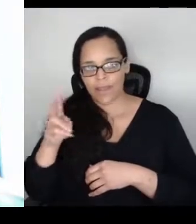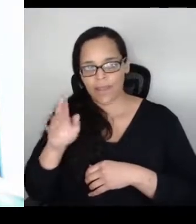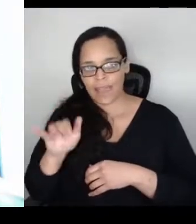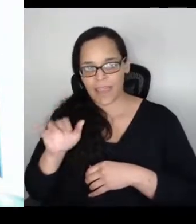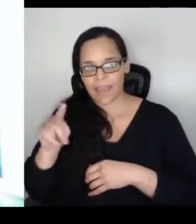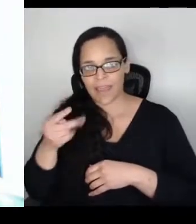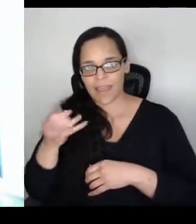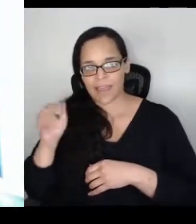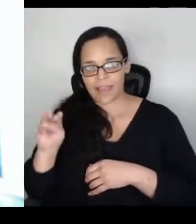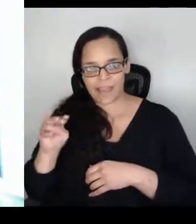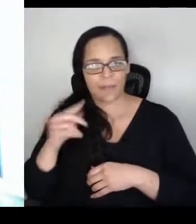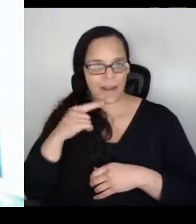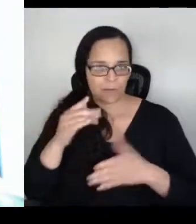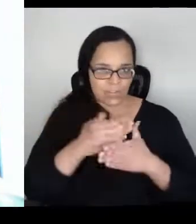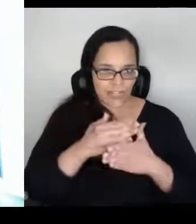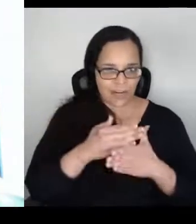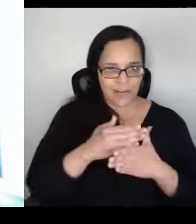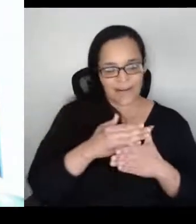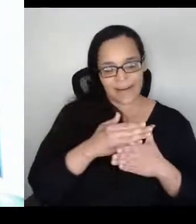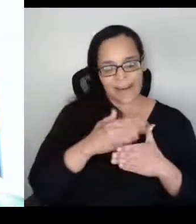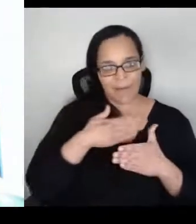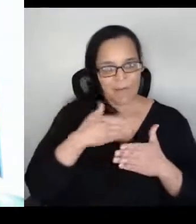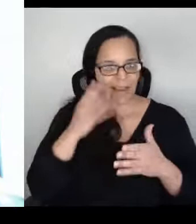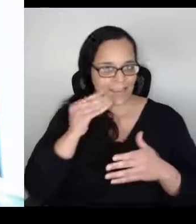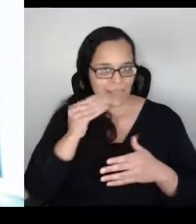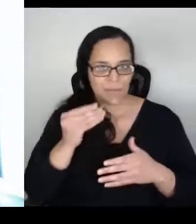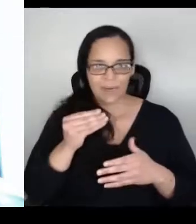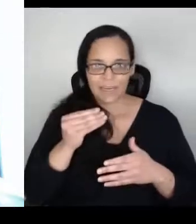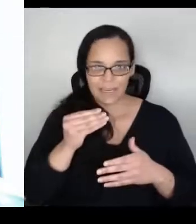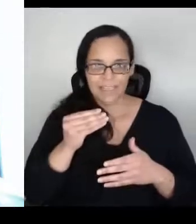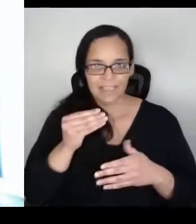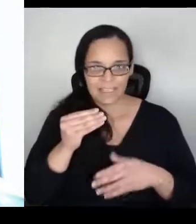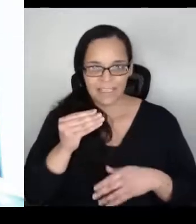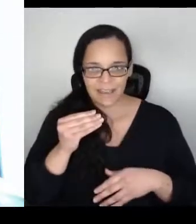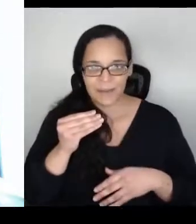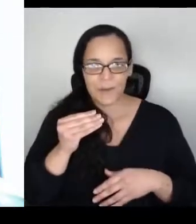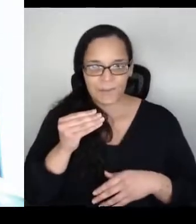I'm a DACA recipient who came to the U.S. at the age of 15,